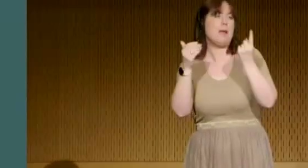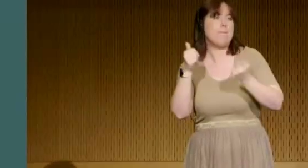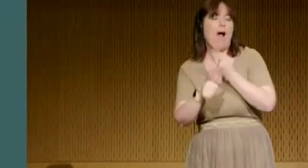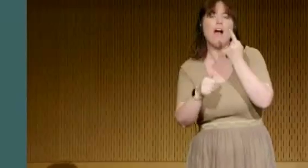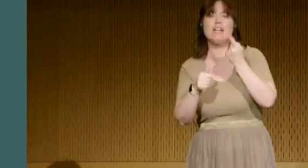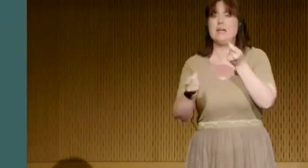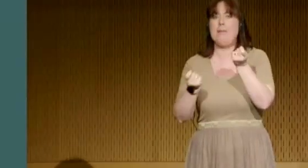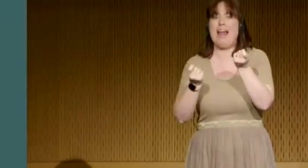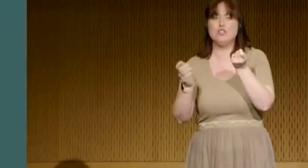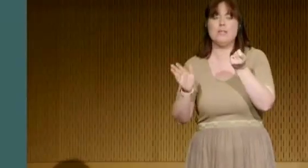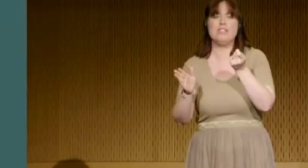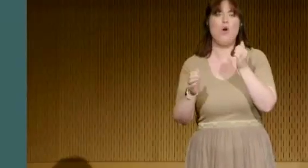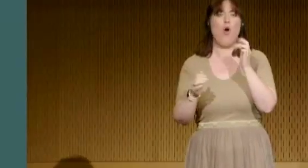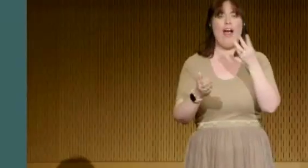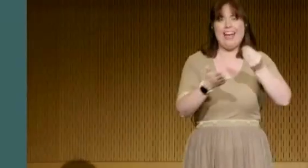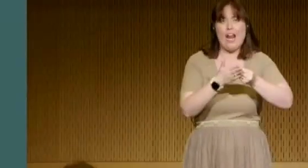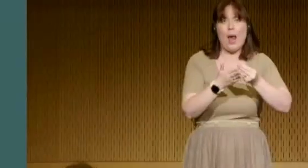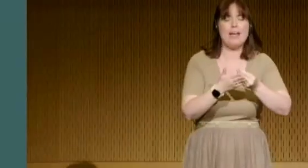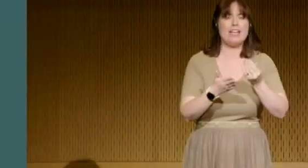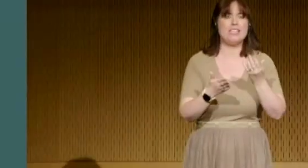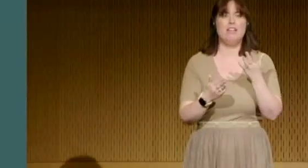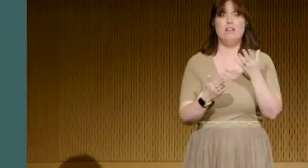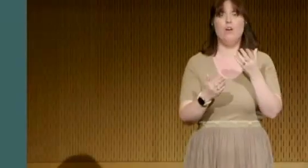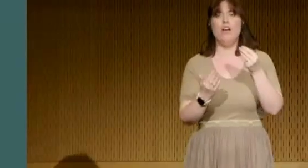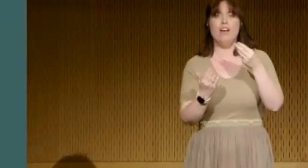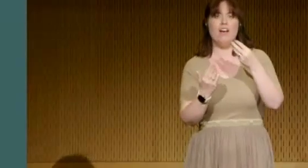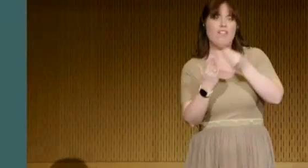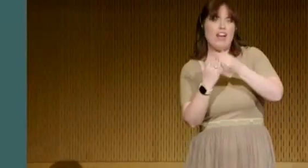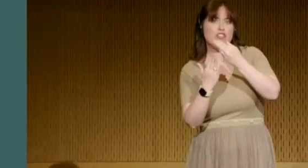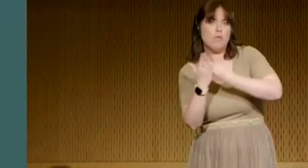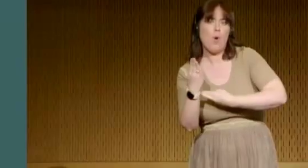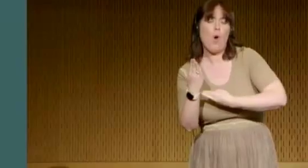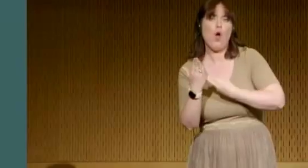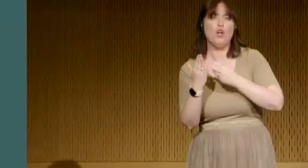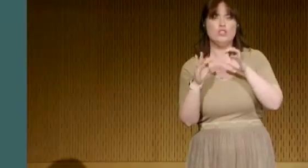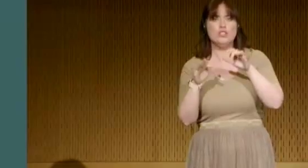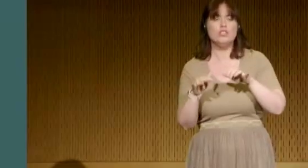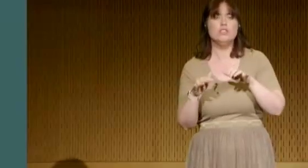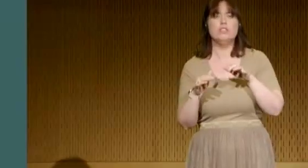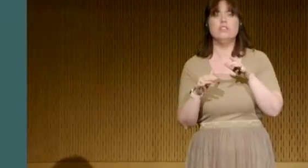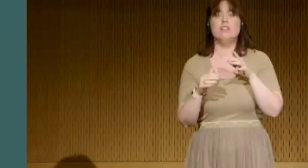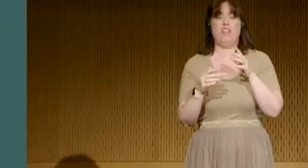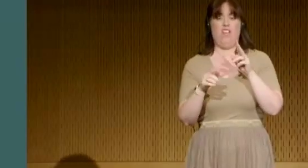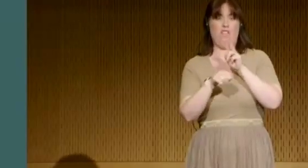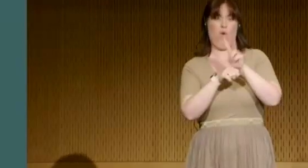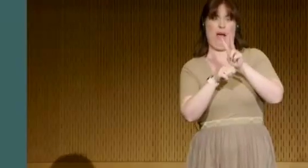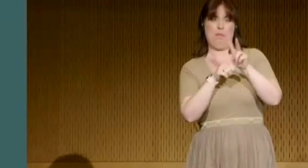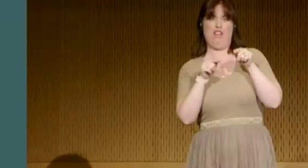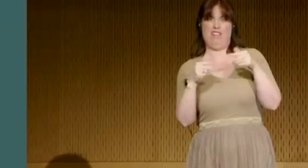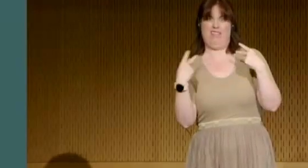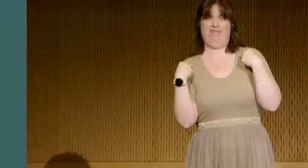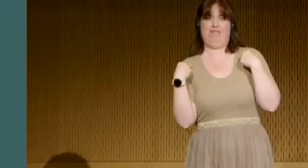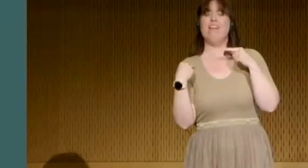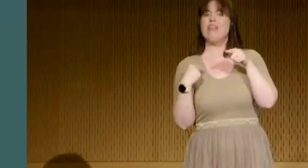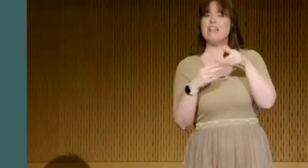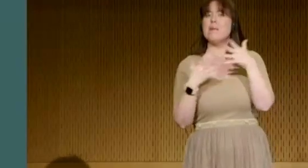you know the economics or the financial reporting the vocabulary is actually quite a big challenge.